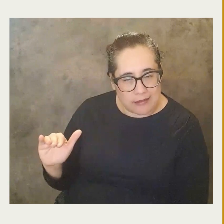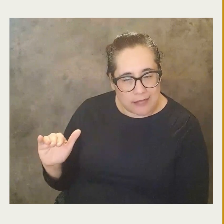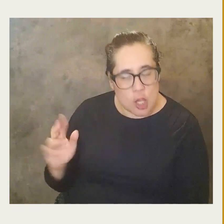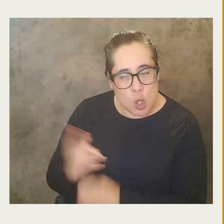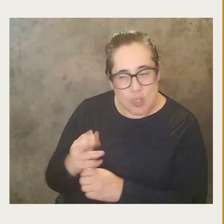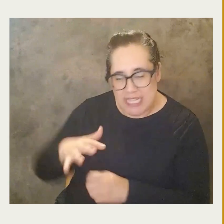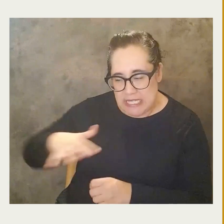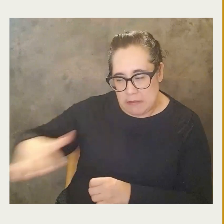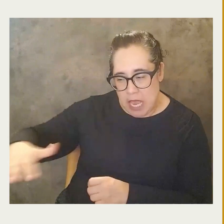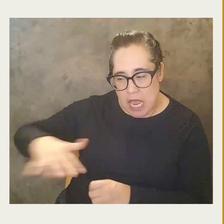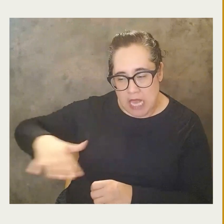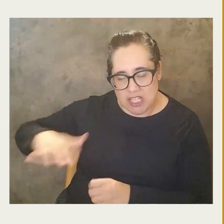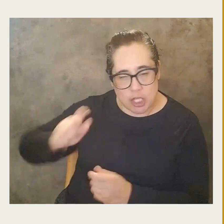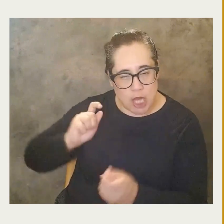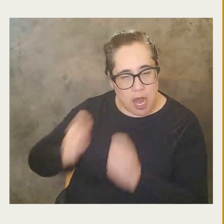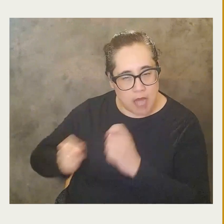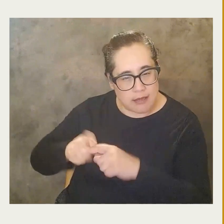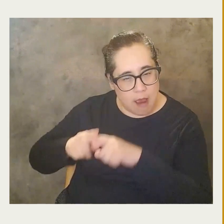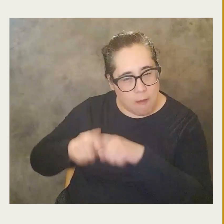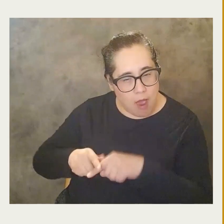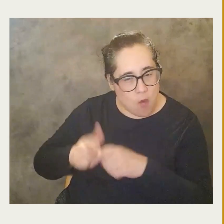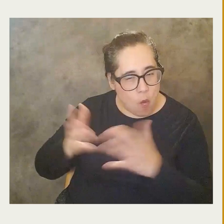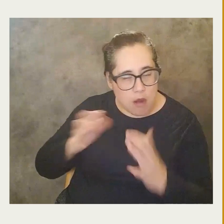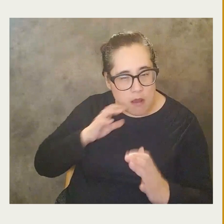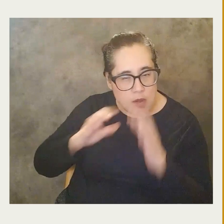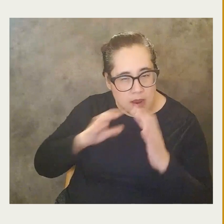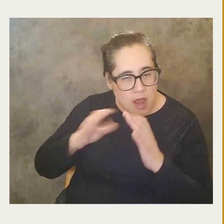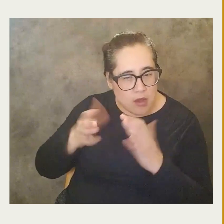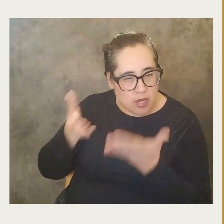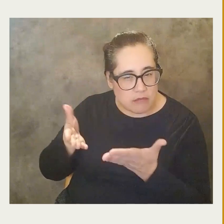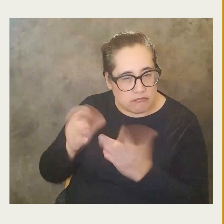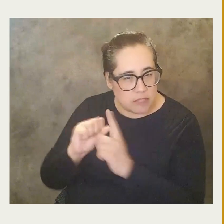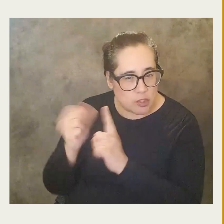The use of space changes depending on the ... communication situation.